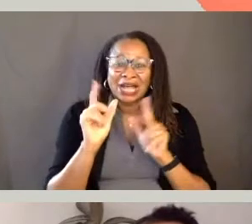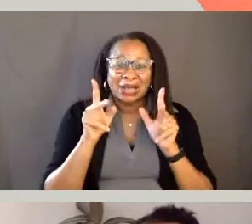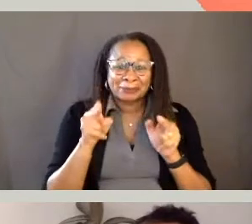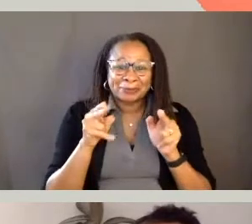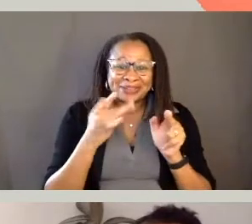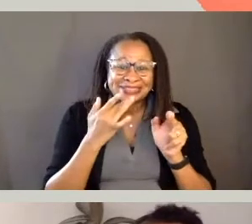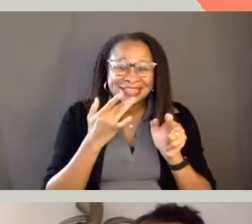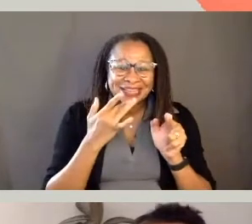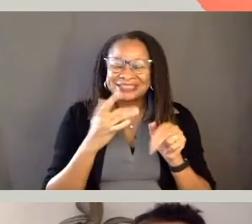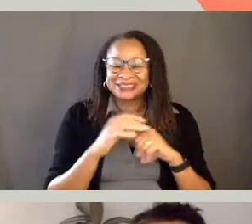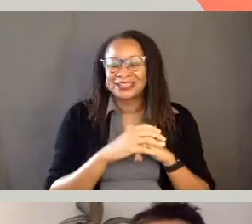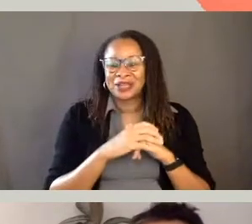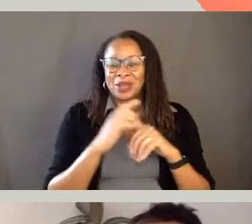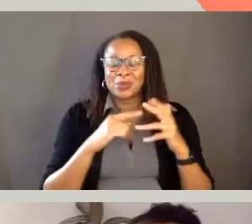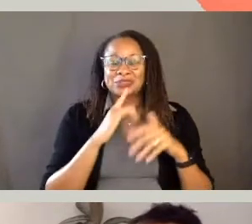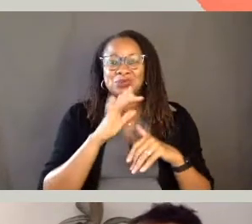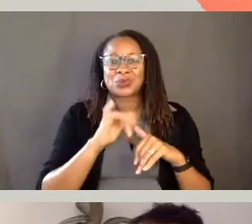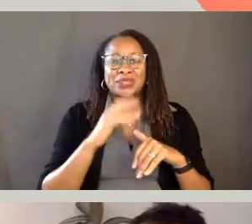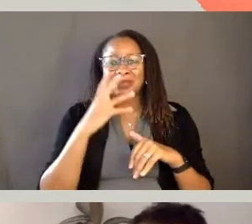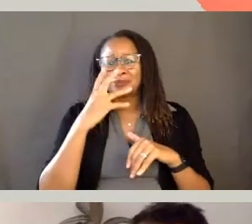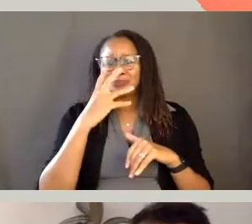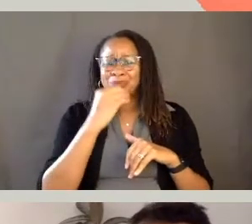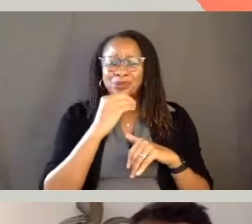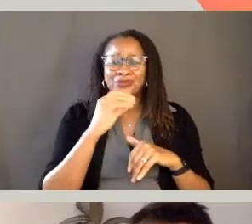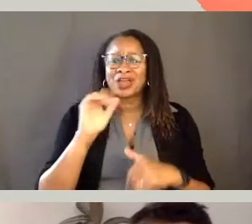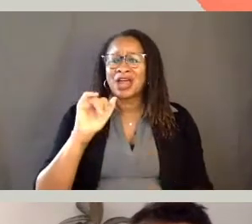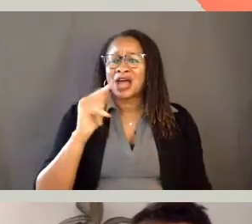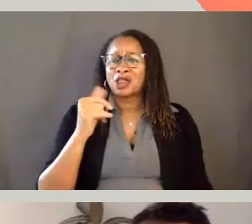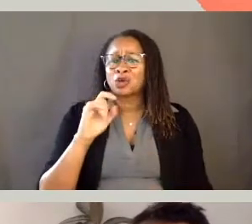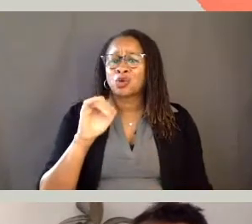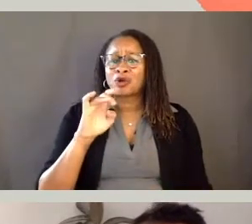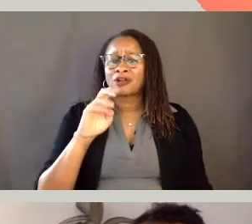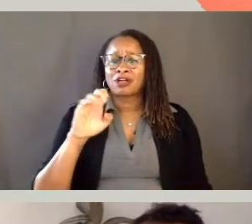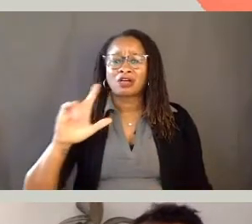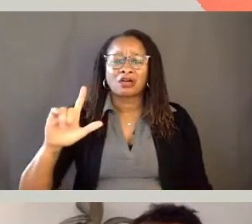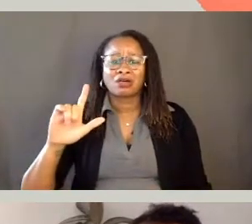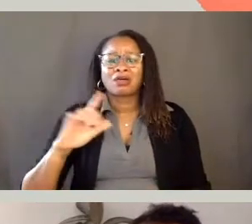this really beautiful allegorical story about immigration